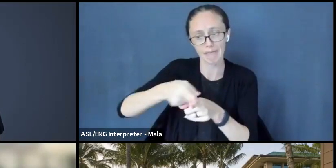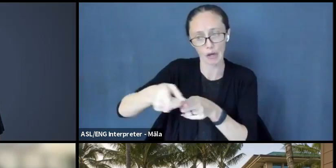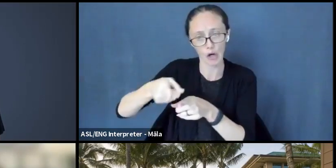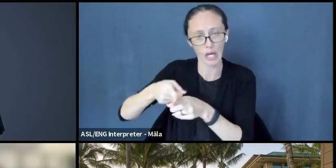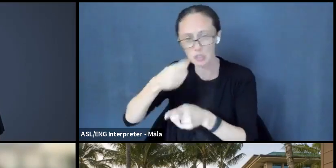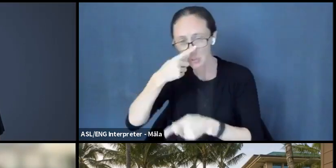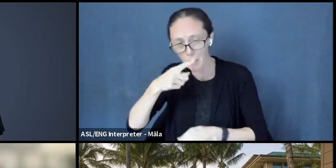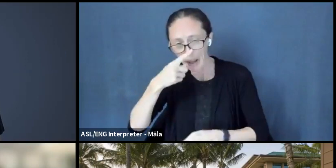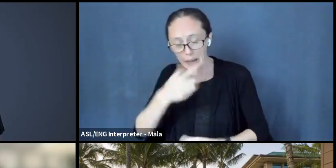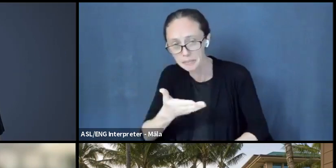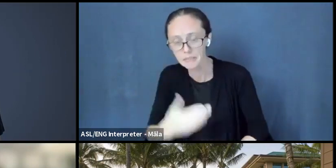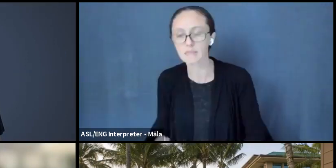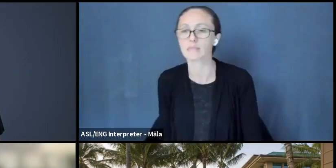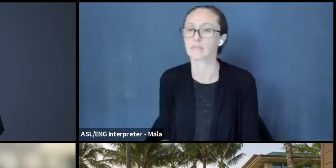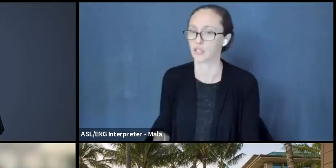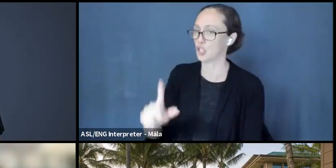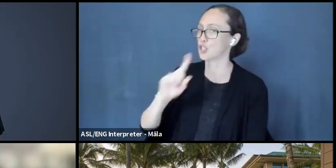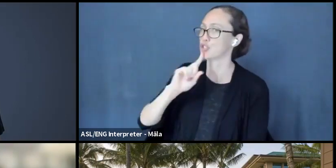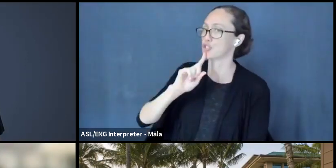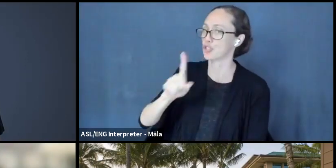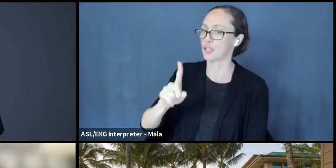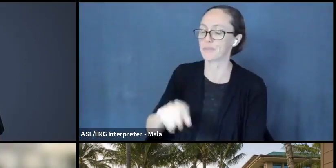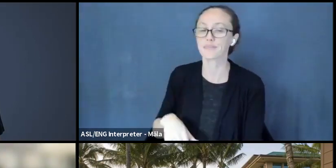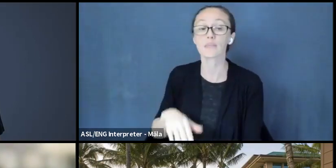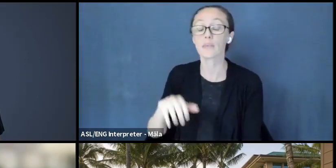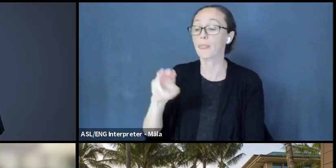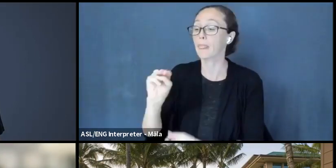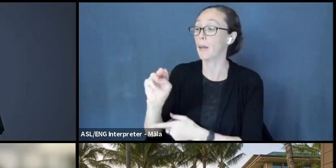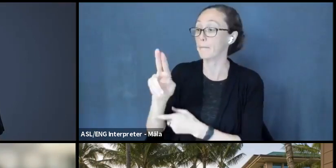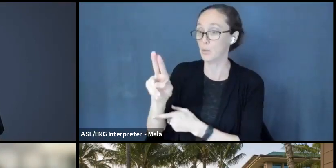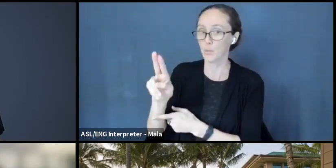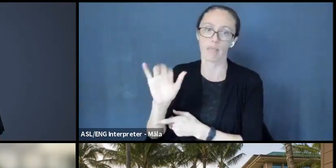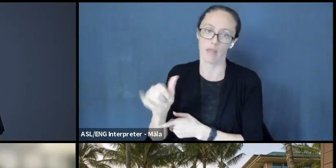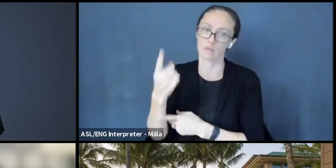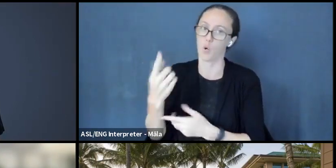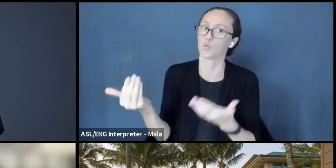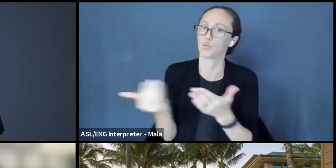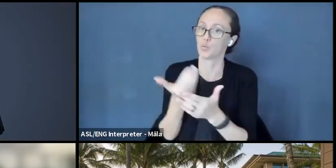So, the Mu variant is one of the new variants.